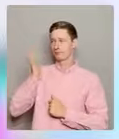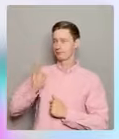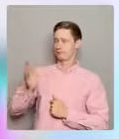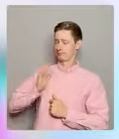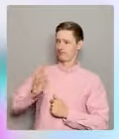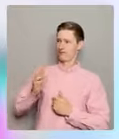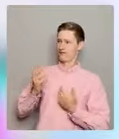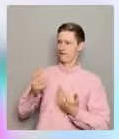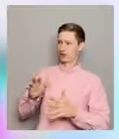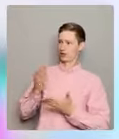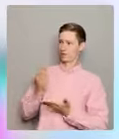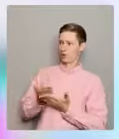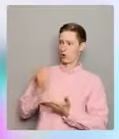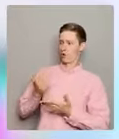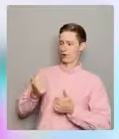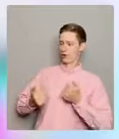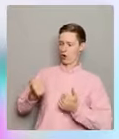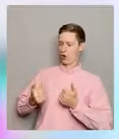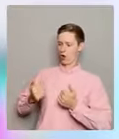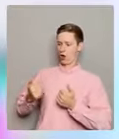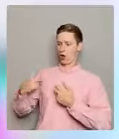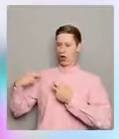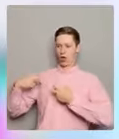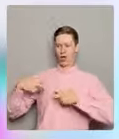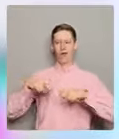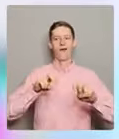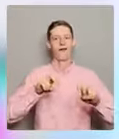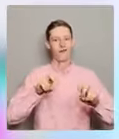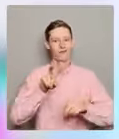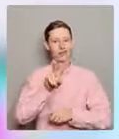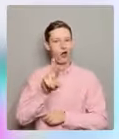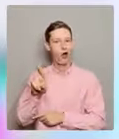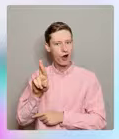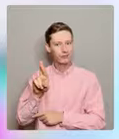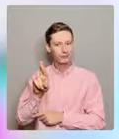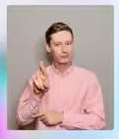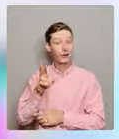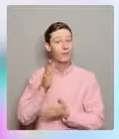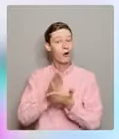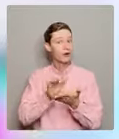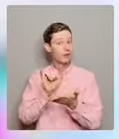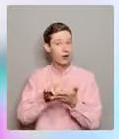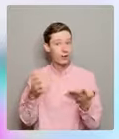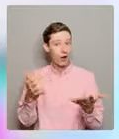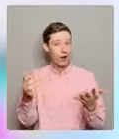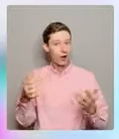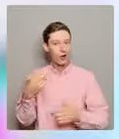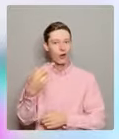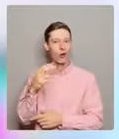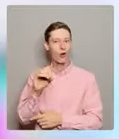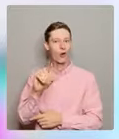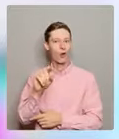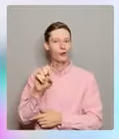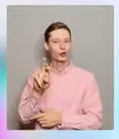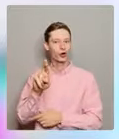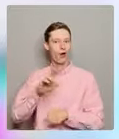those tried and tested controls from the original game to this new VR version. And a part of that was the holster for items on the Leon's body.